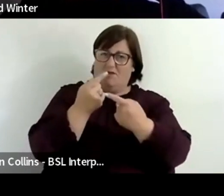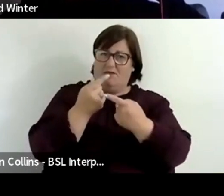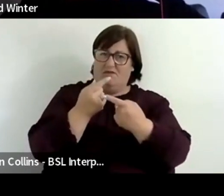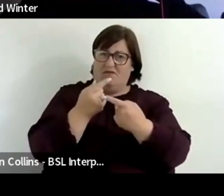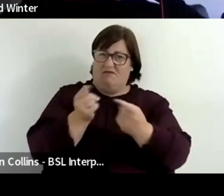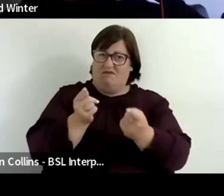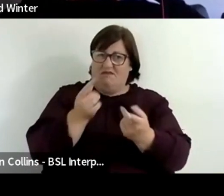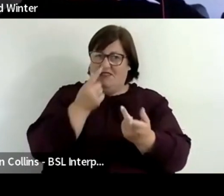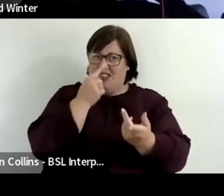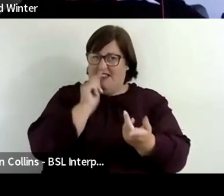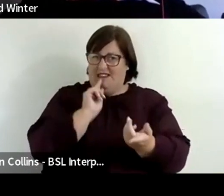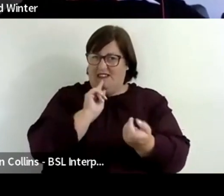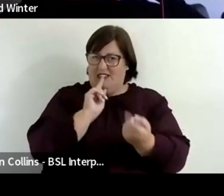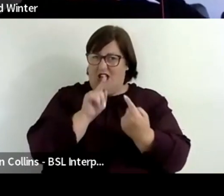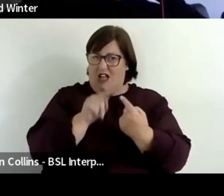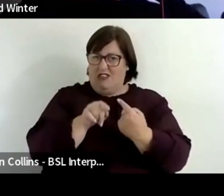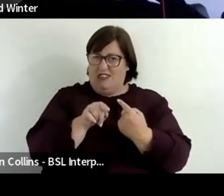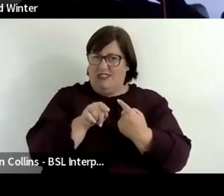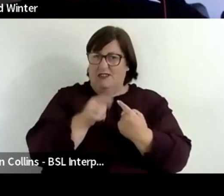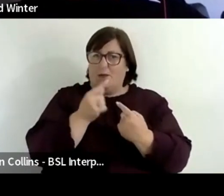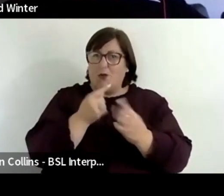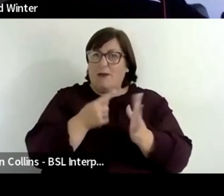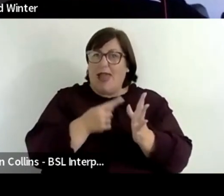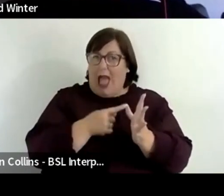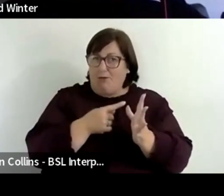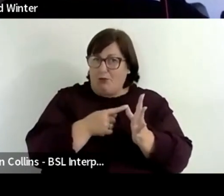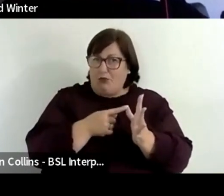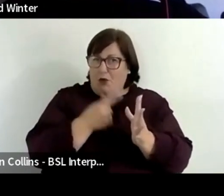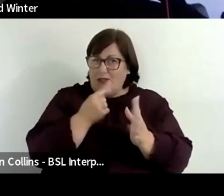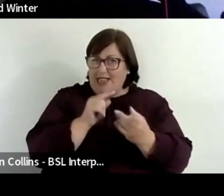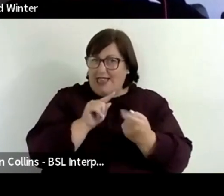They said possibly Ambrose first, but any of you can answer this.